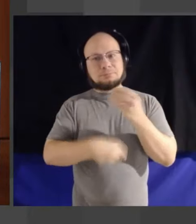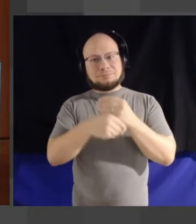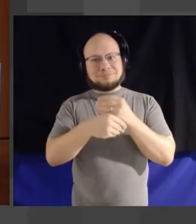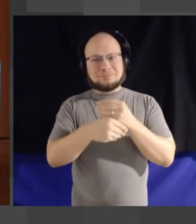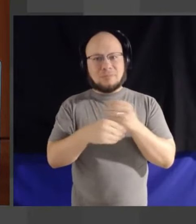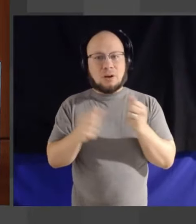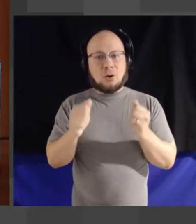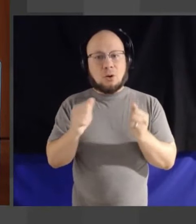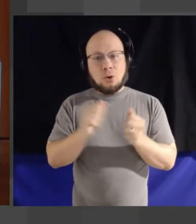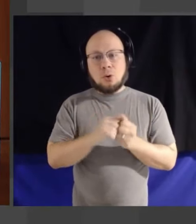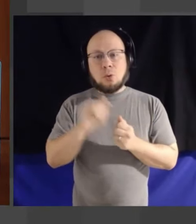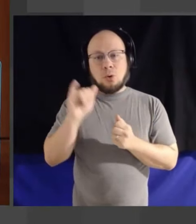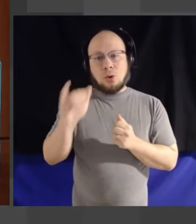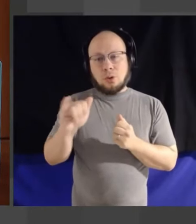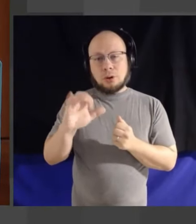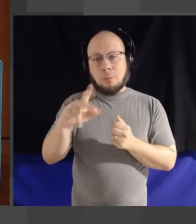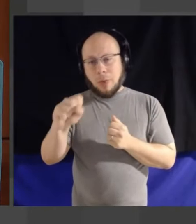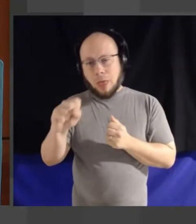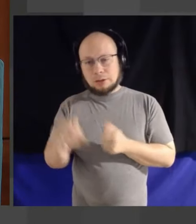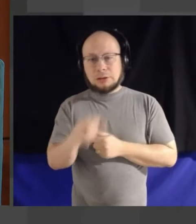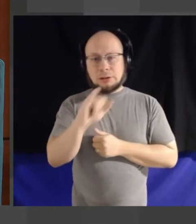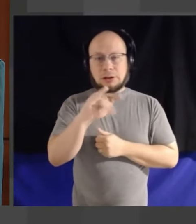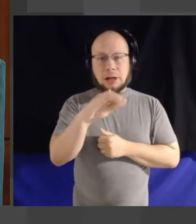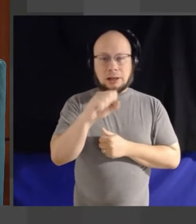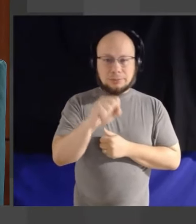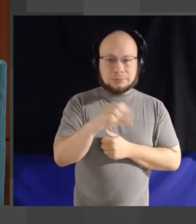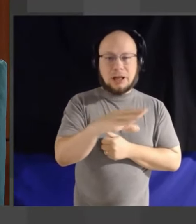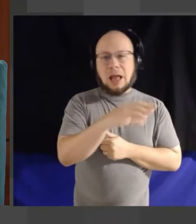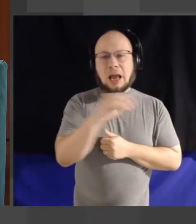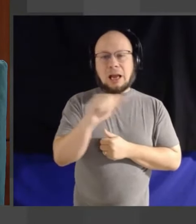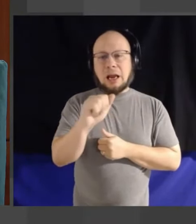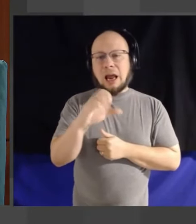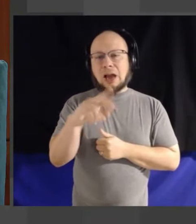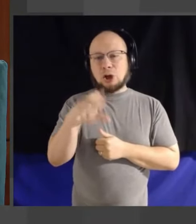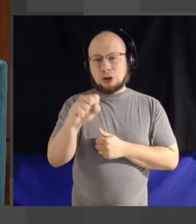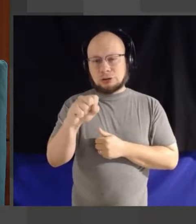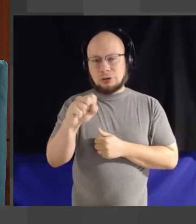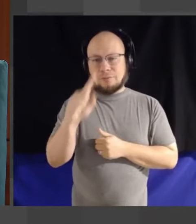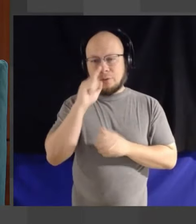SO NOW INSTEAD OF ALSO IN ADDITION TO DOING IT WITH ACTORS YOU CAN DO IT WITH BLOCKS AND